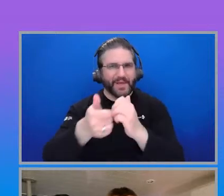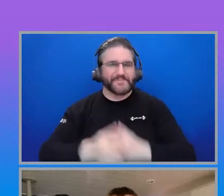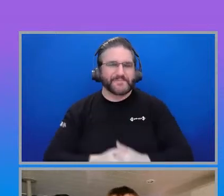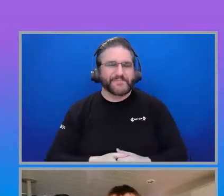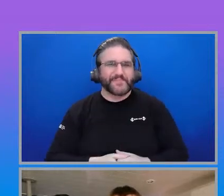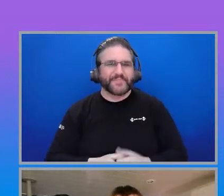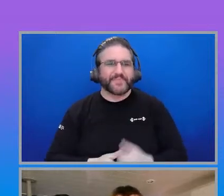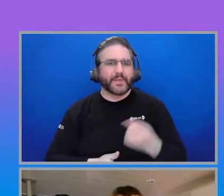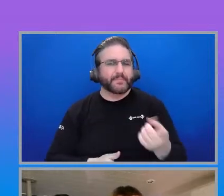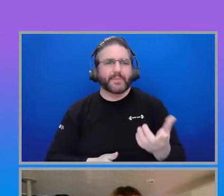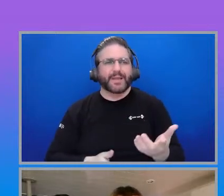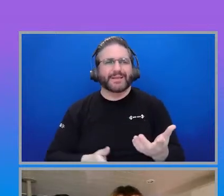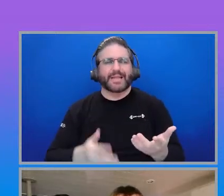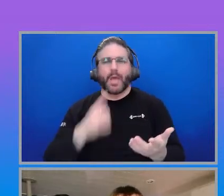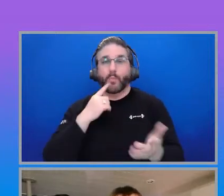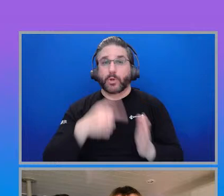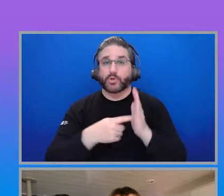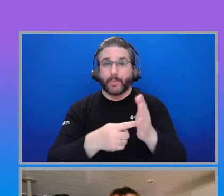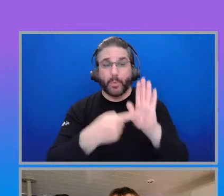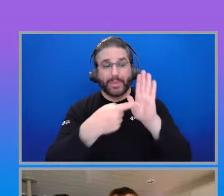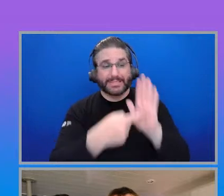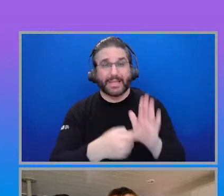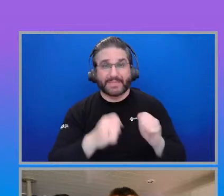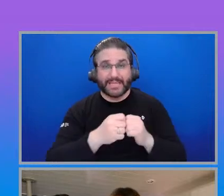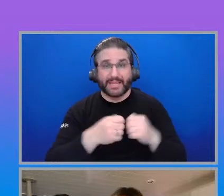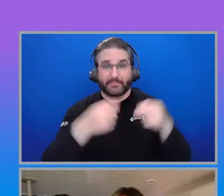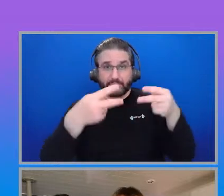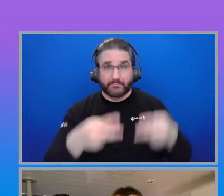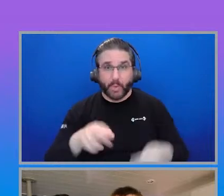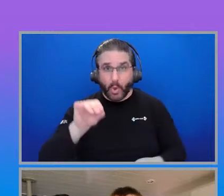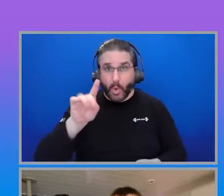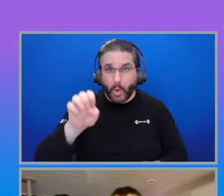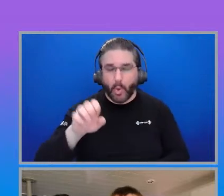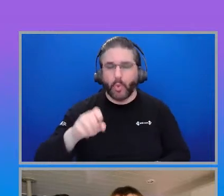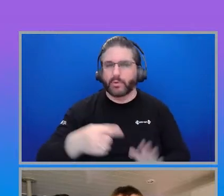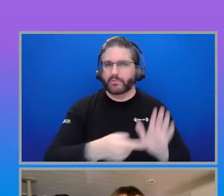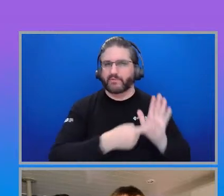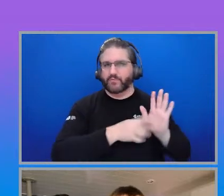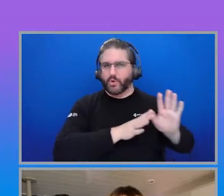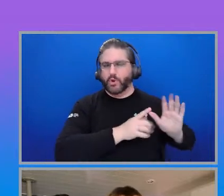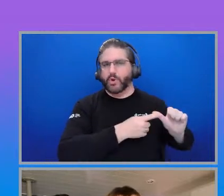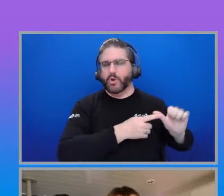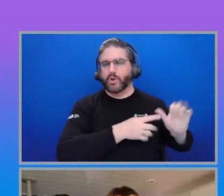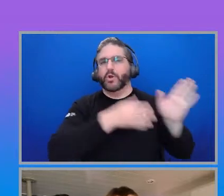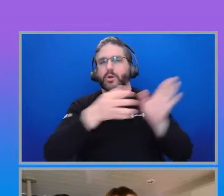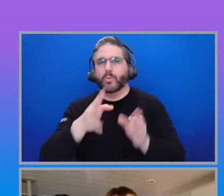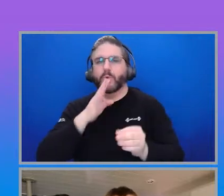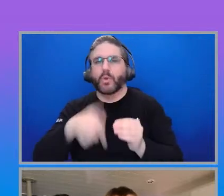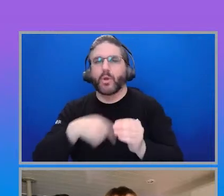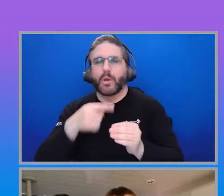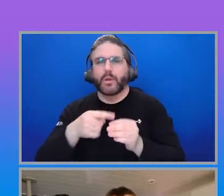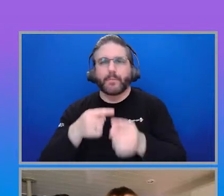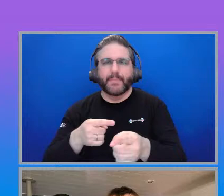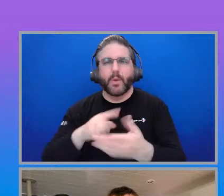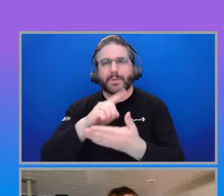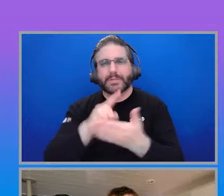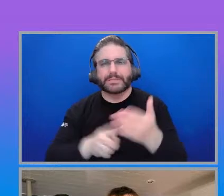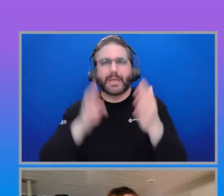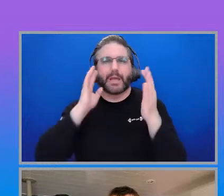before I talk about the examples and code, I'm going to talk a little bit of where I started with this and some of the design